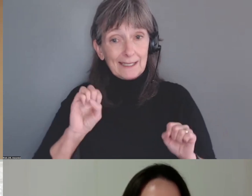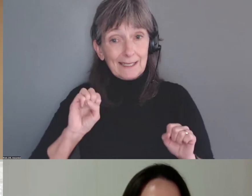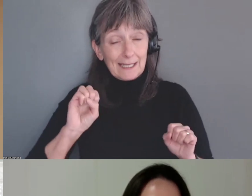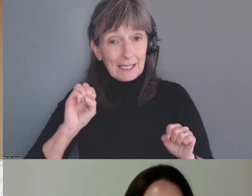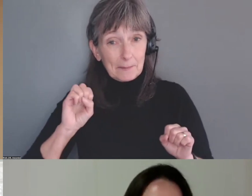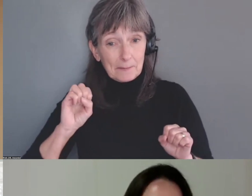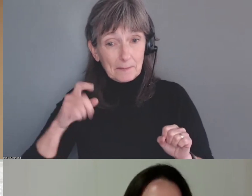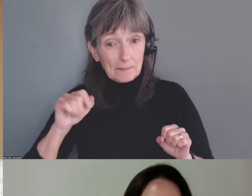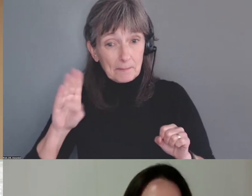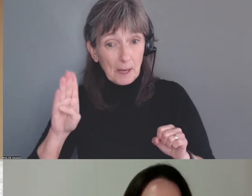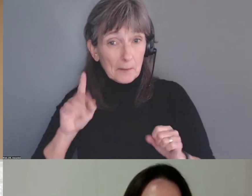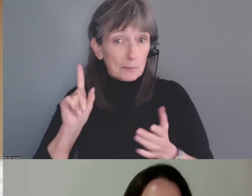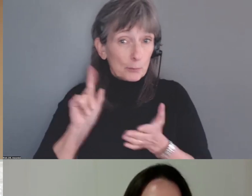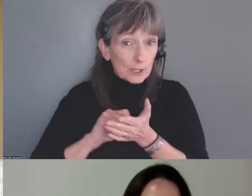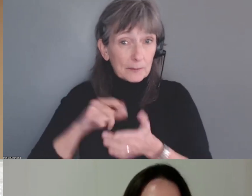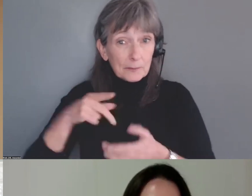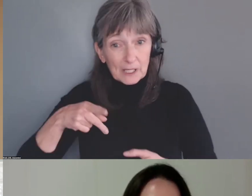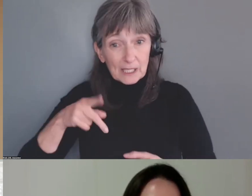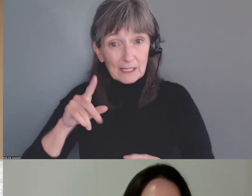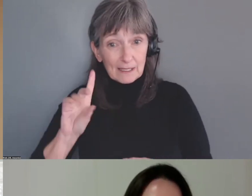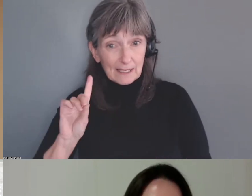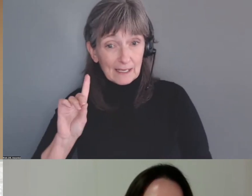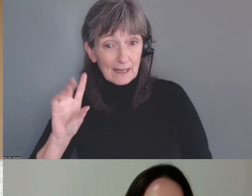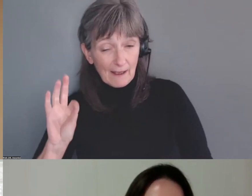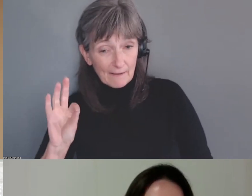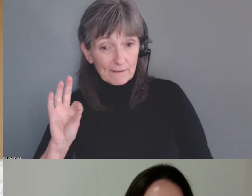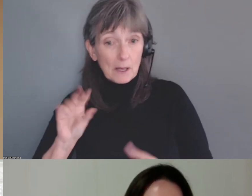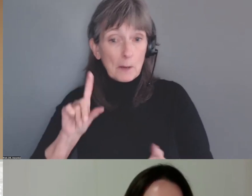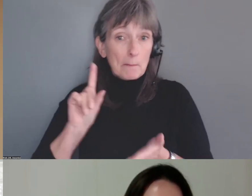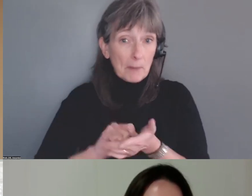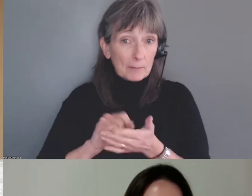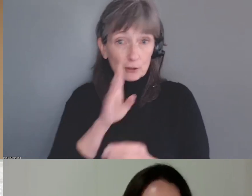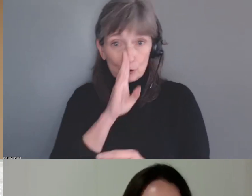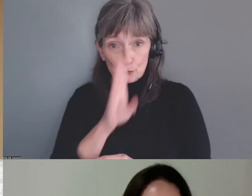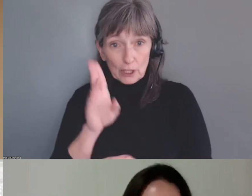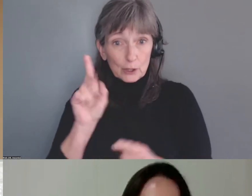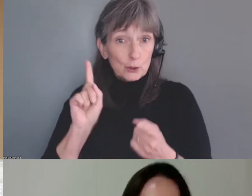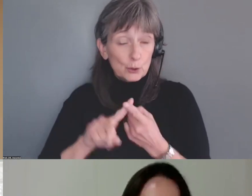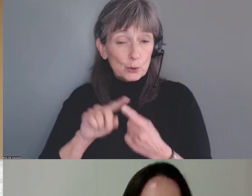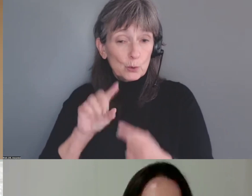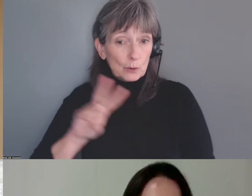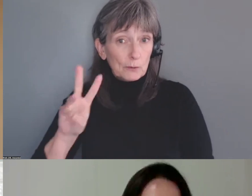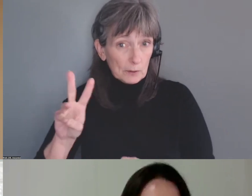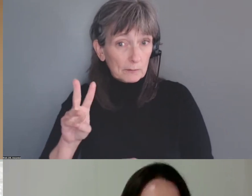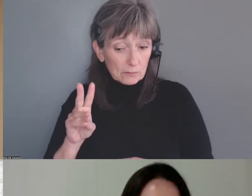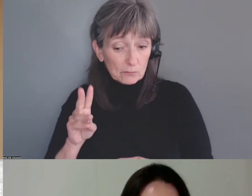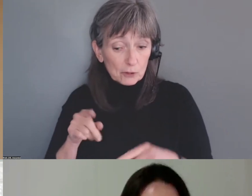print PDFs and publish directly to our website through Ketty. That EPUB is generated from